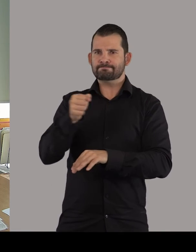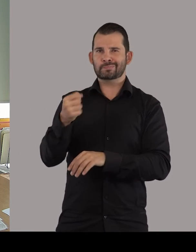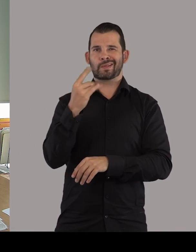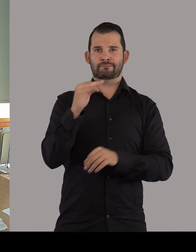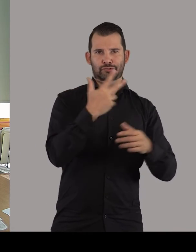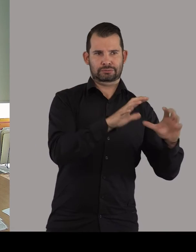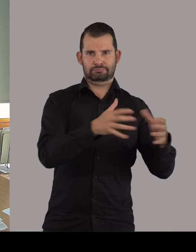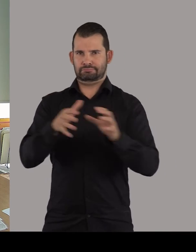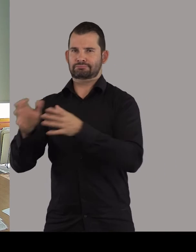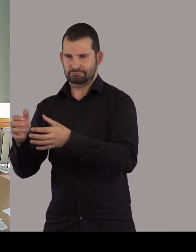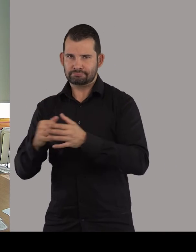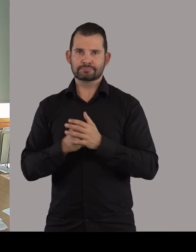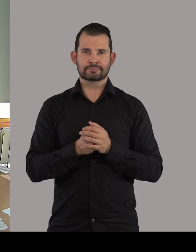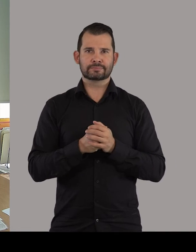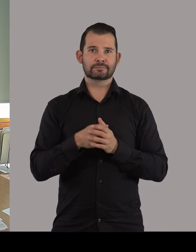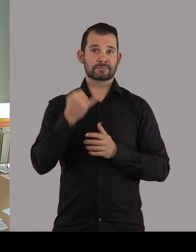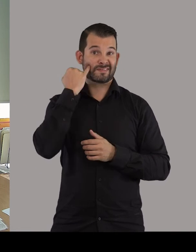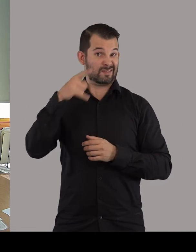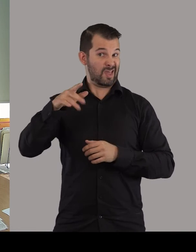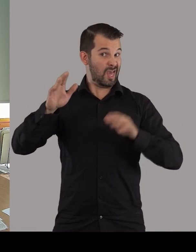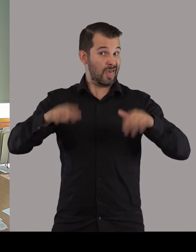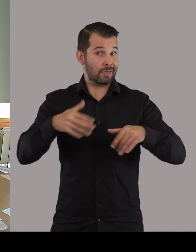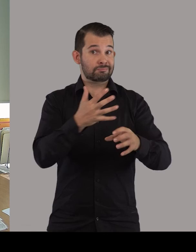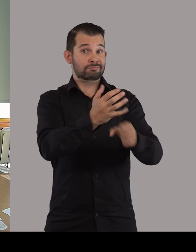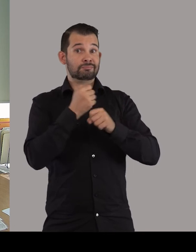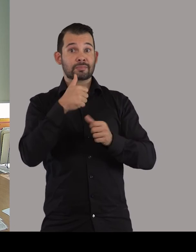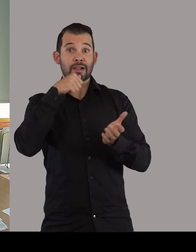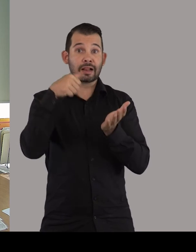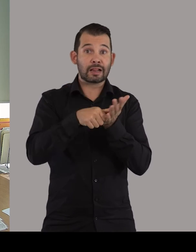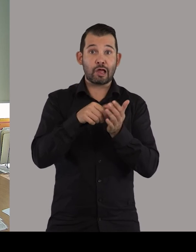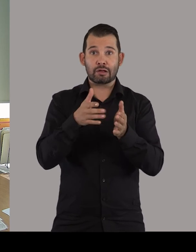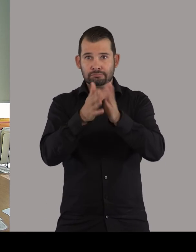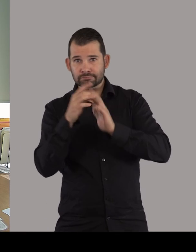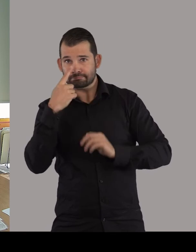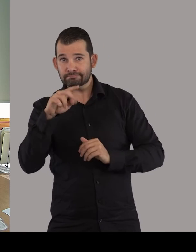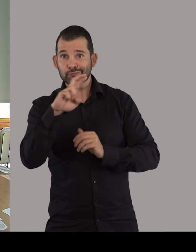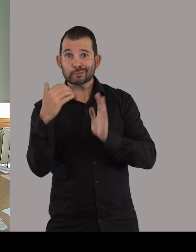of the three categories. If you have not yet received a letter asking you to re-register,